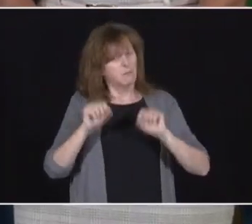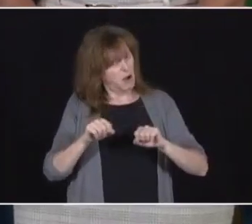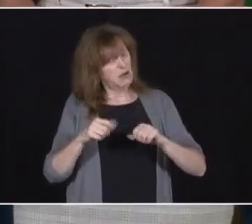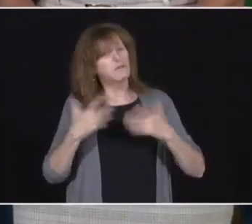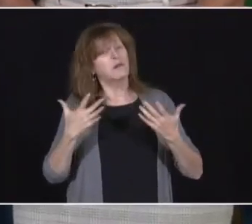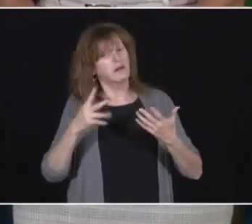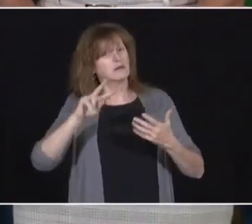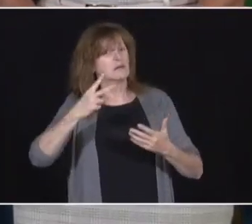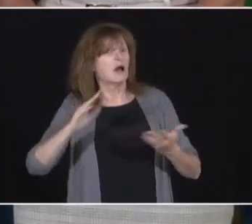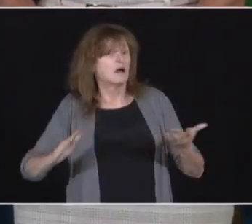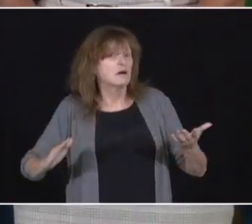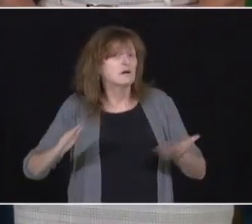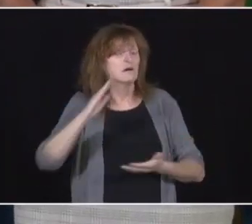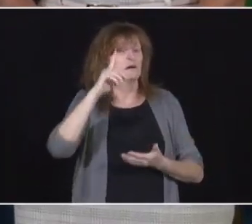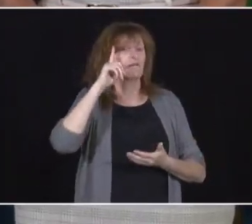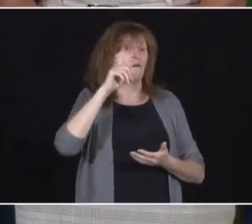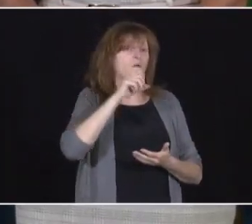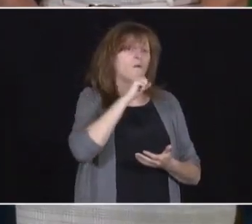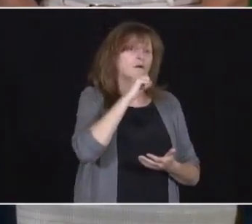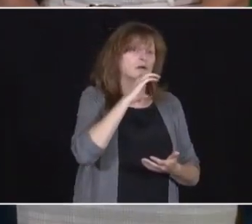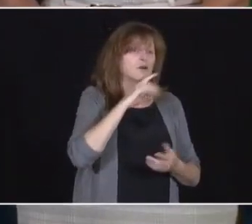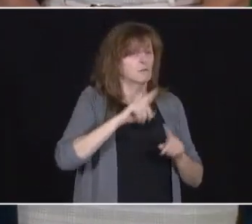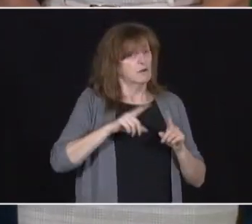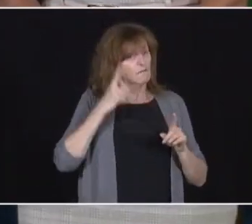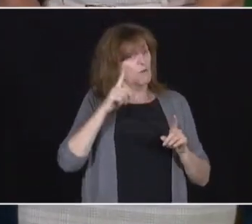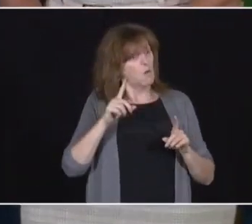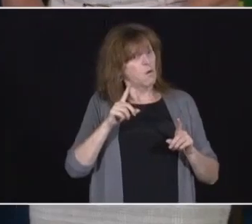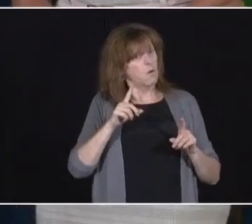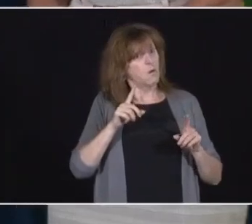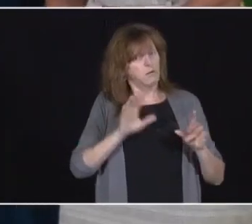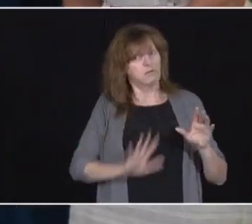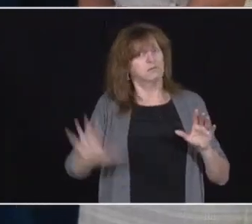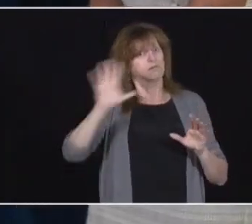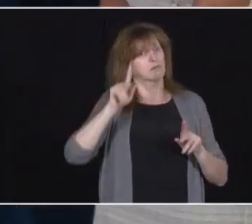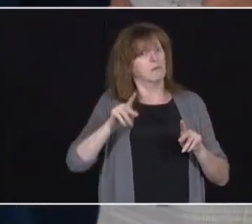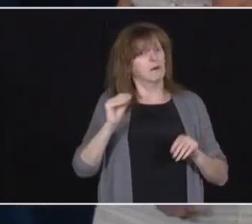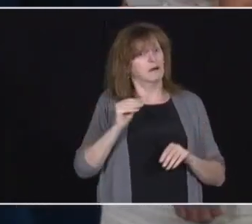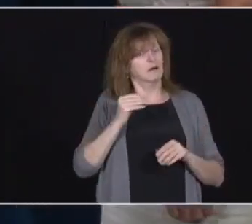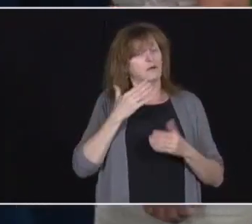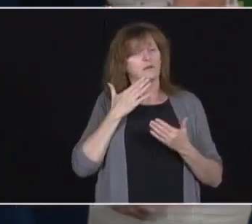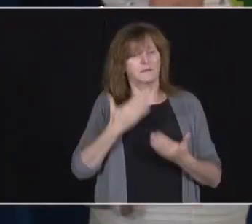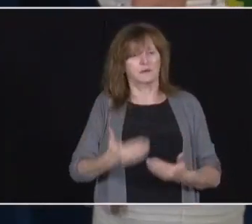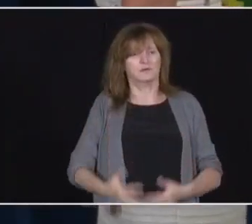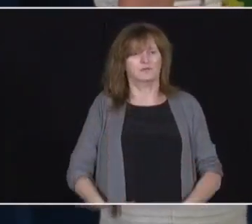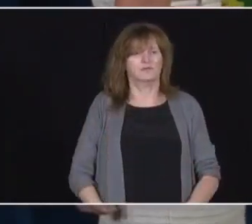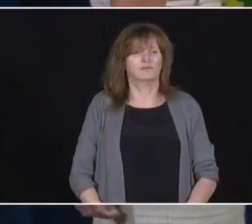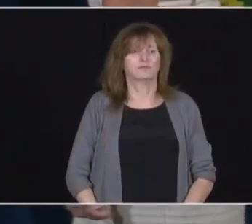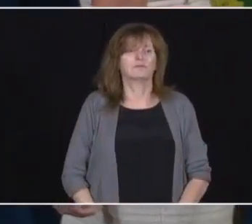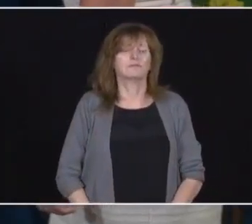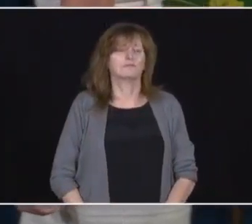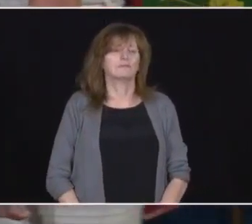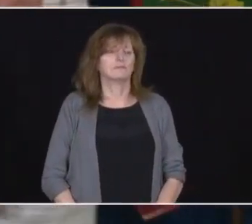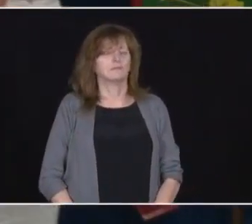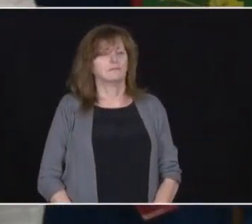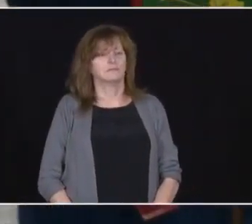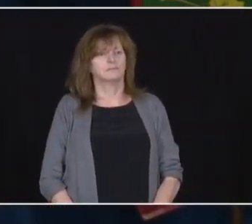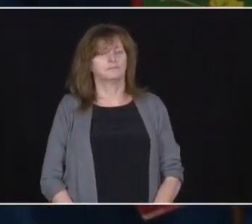So we need to do that and the contact management as well. So, we are taking precautions for long-term care homes with the upcoming flu season